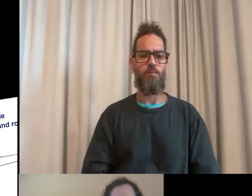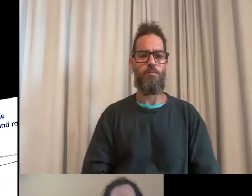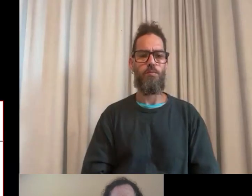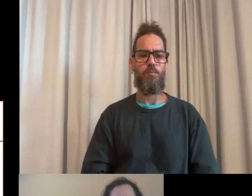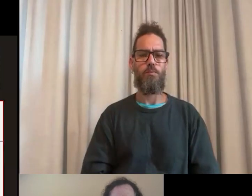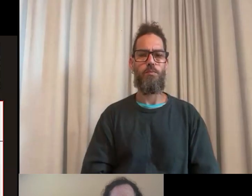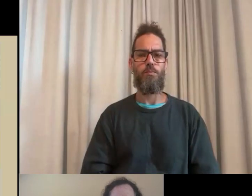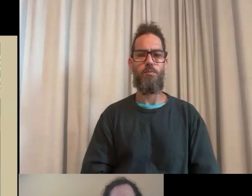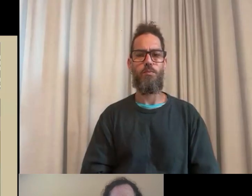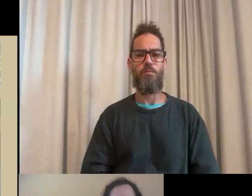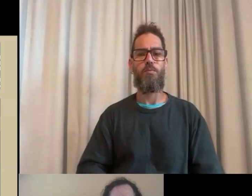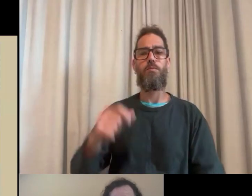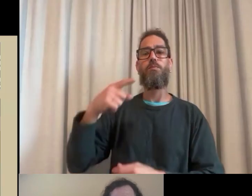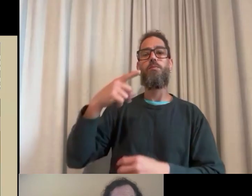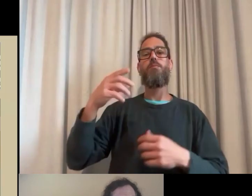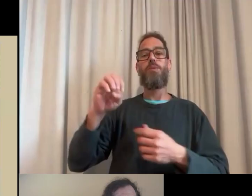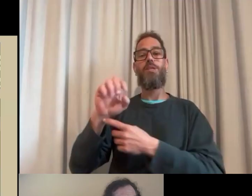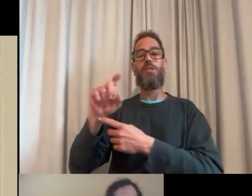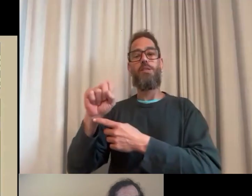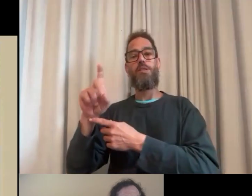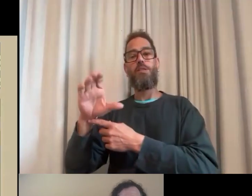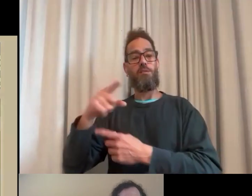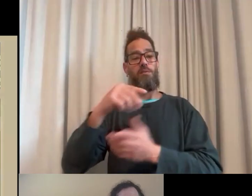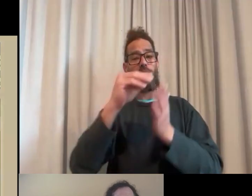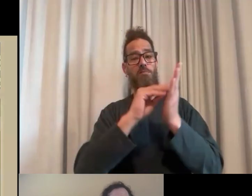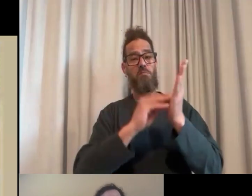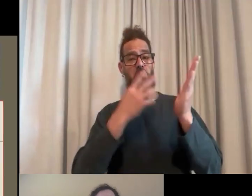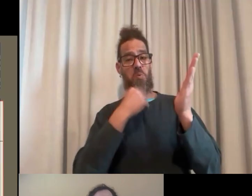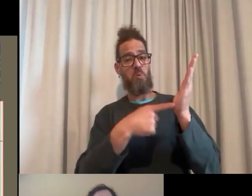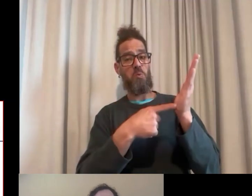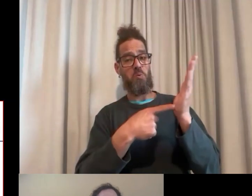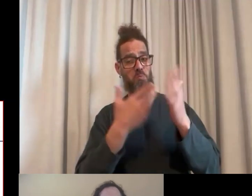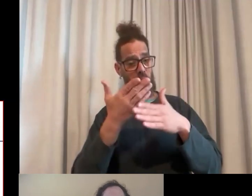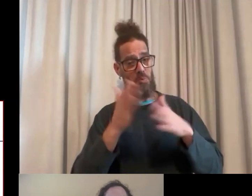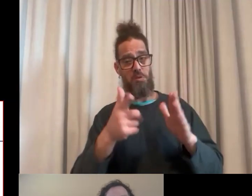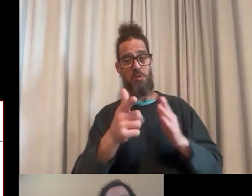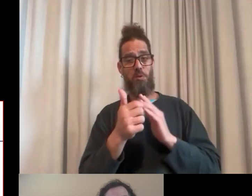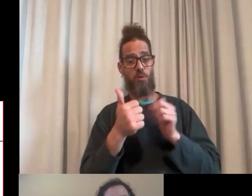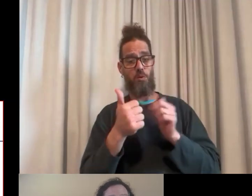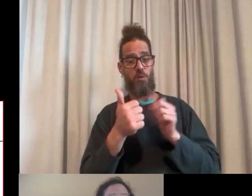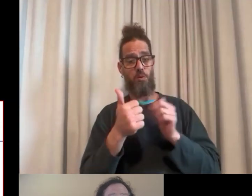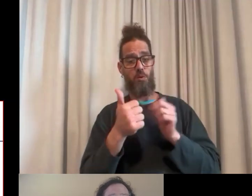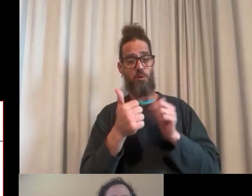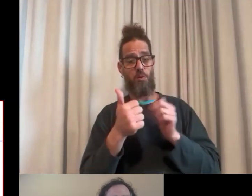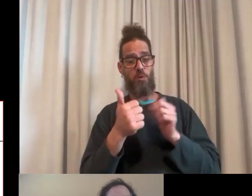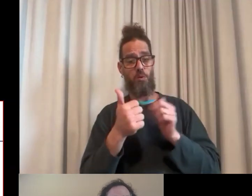going to pull up a slide about this, that ESDC themselves, who have written these awesome regs, have guidance available to you.